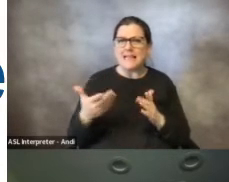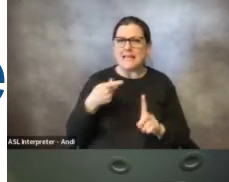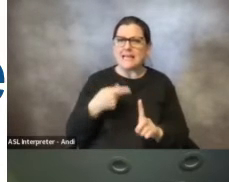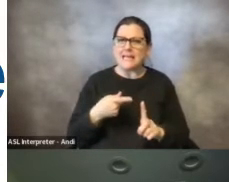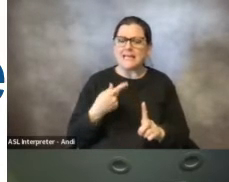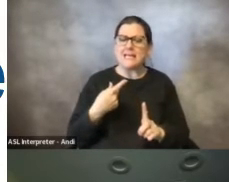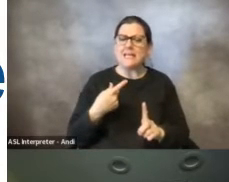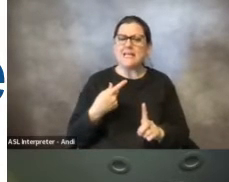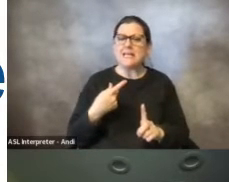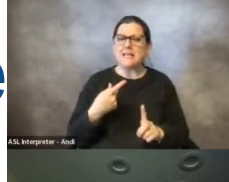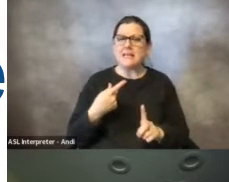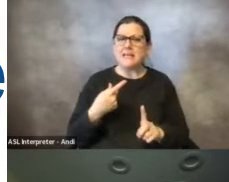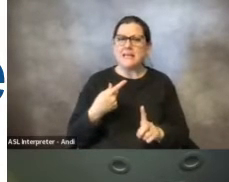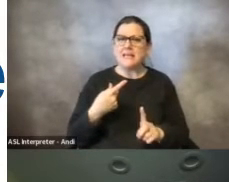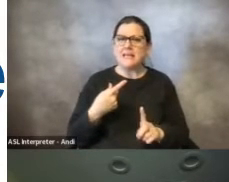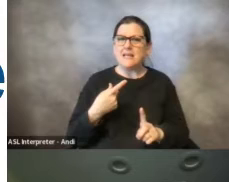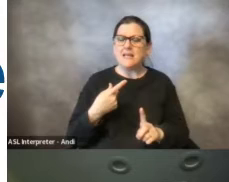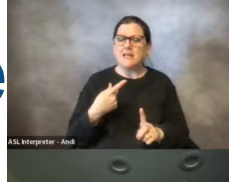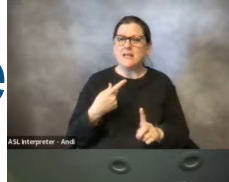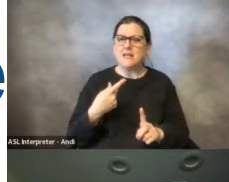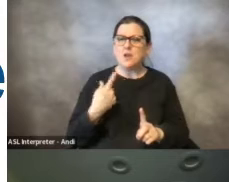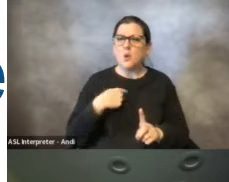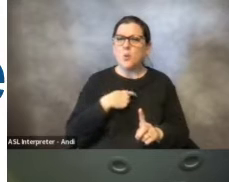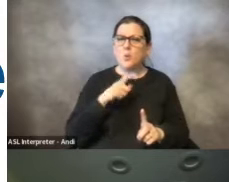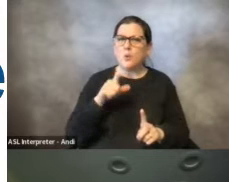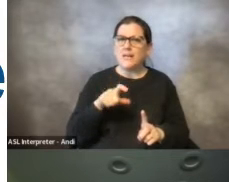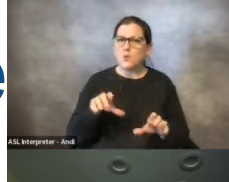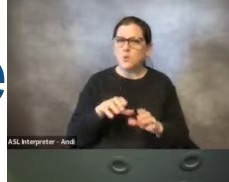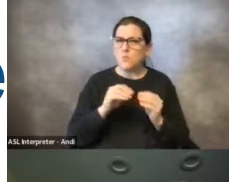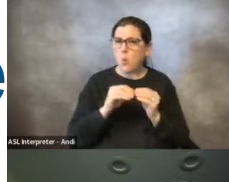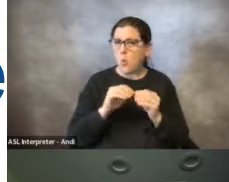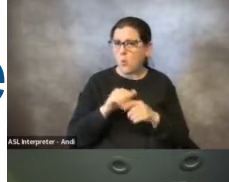assistants do is we need to do more training, and professional